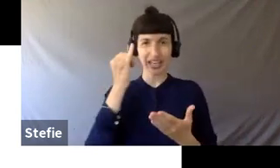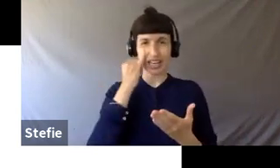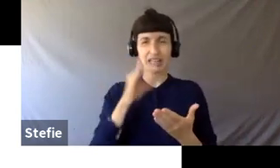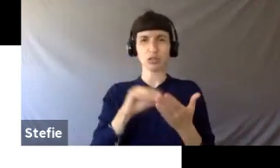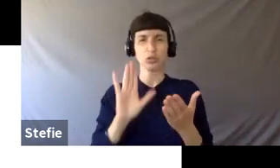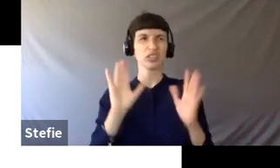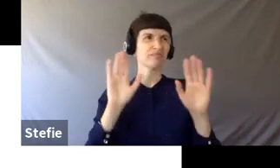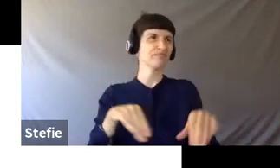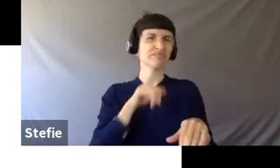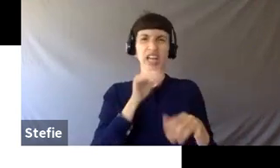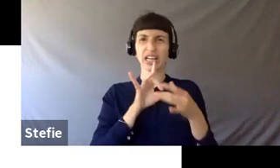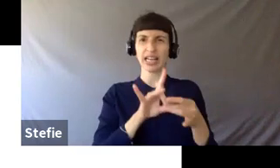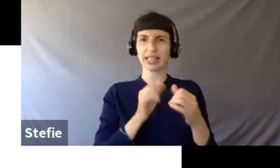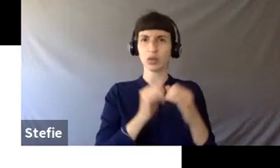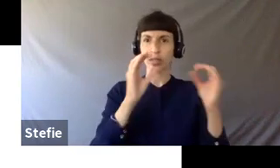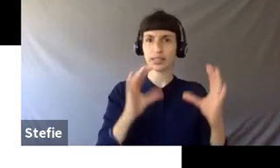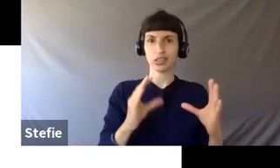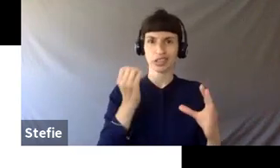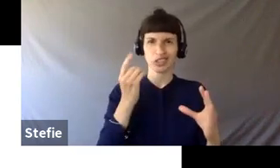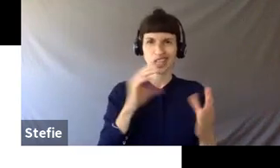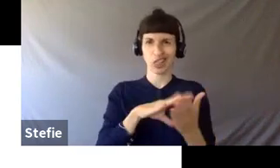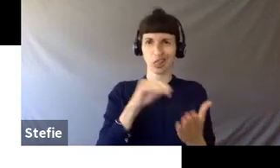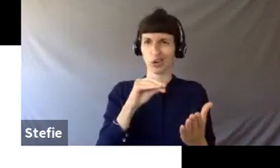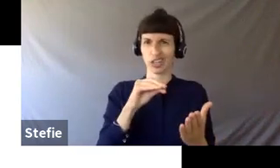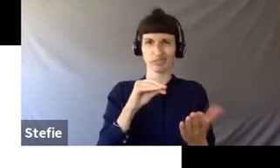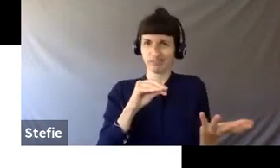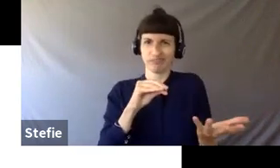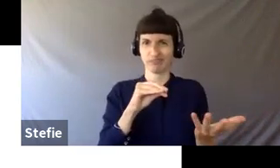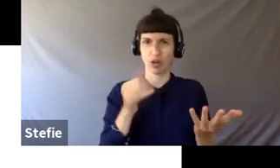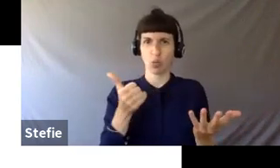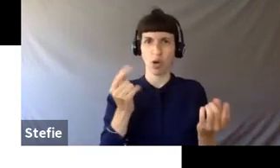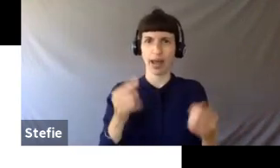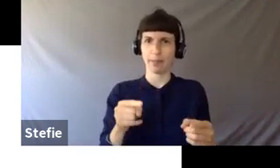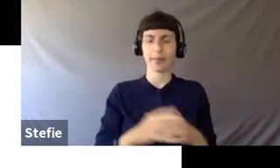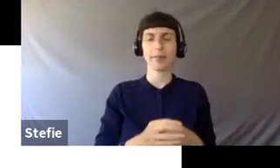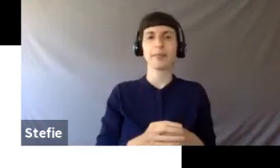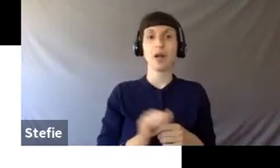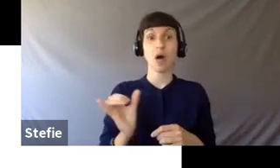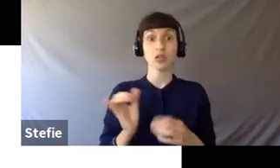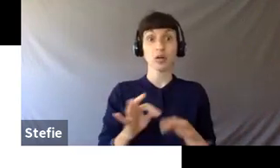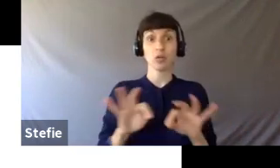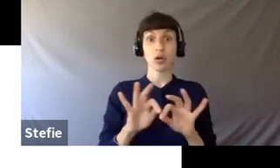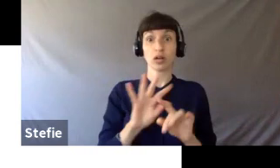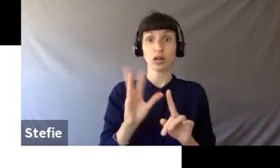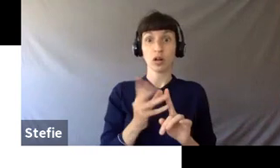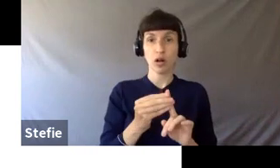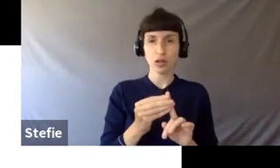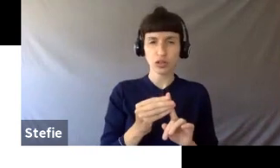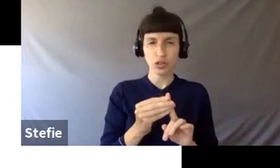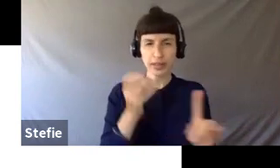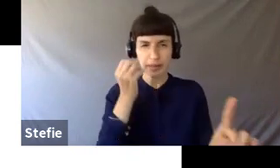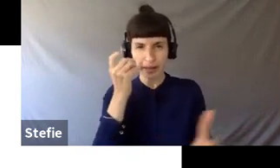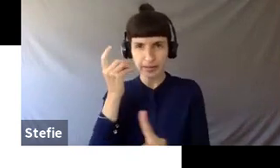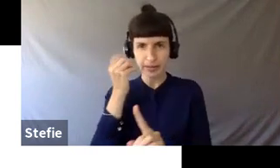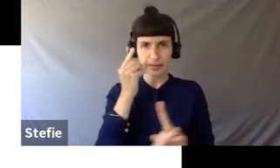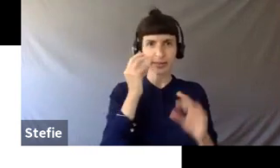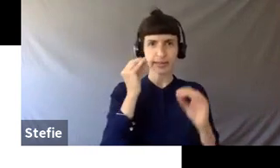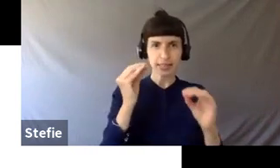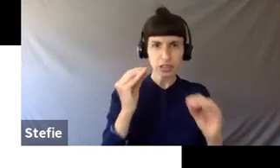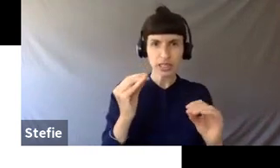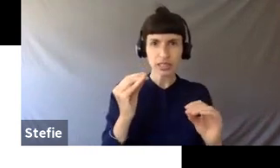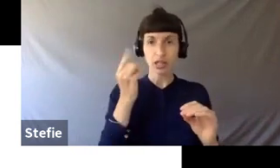because of the art that invested emotionally